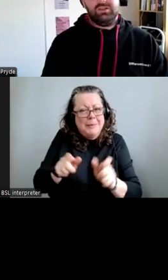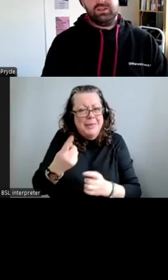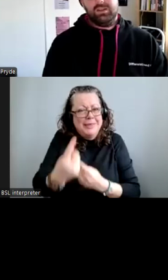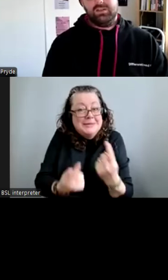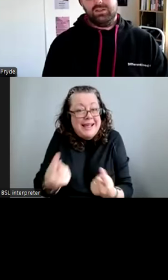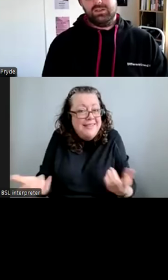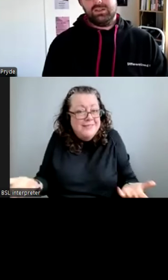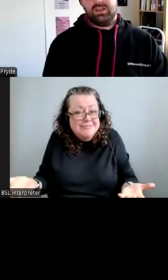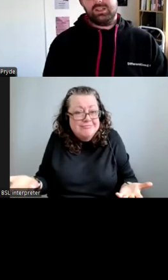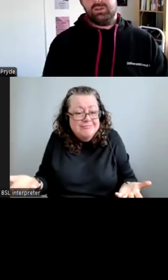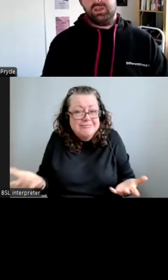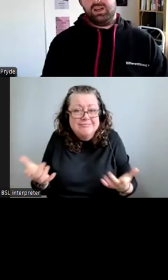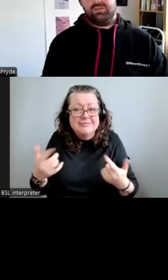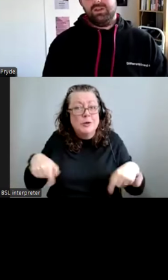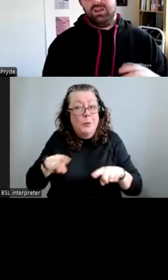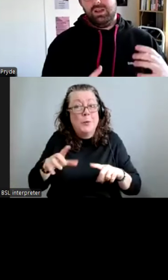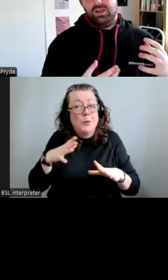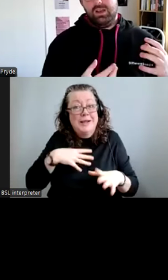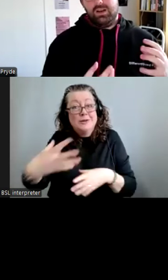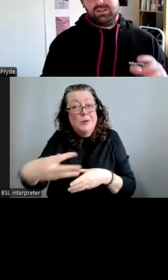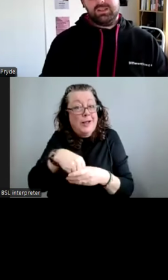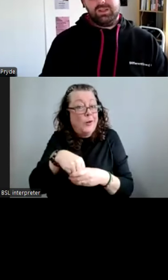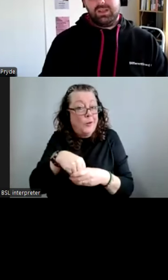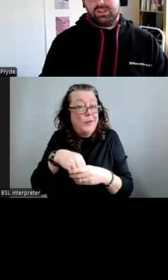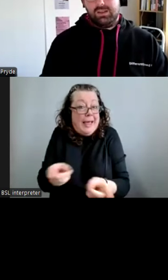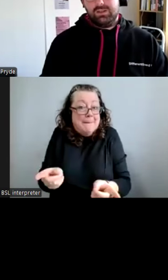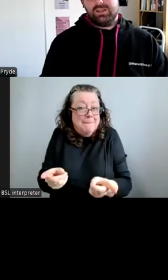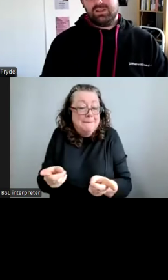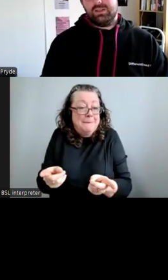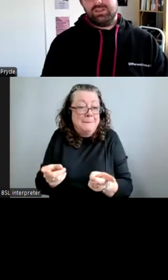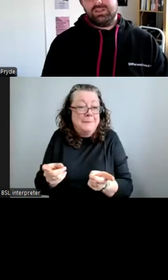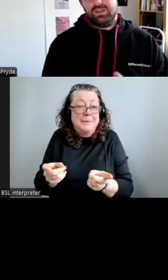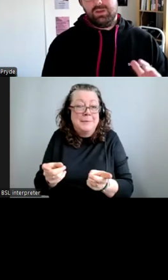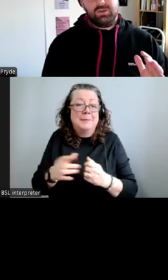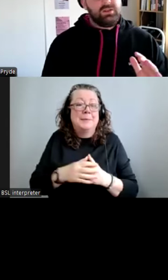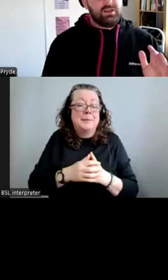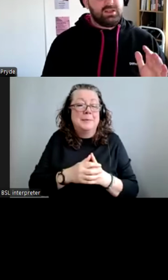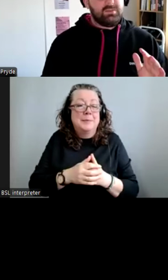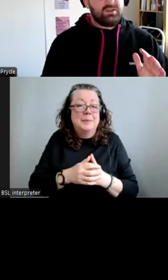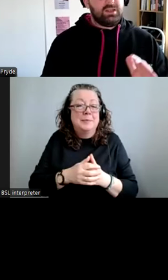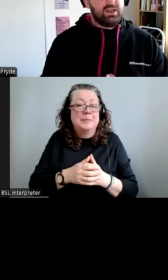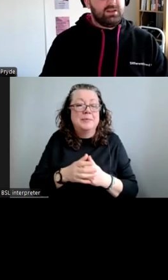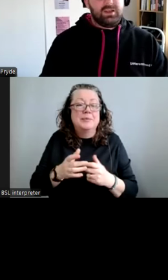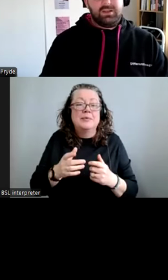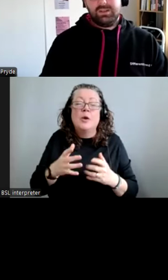and understanding our audience. That's where we have our accessibility standards, such as the Web Content Accessibility Guidelines,